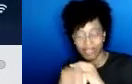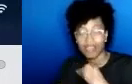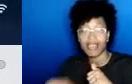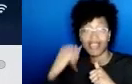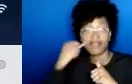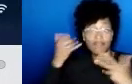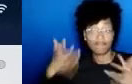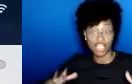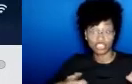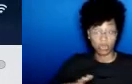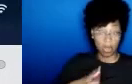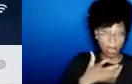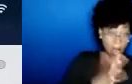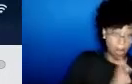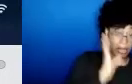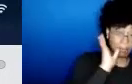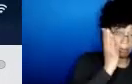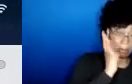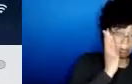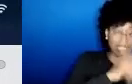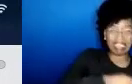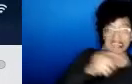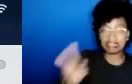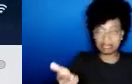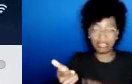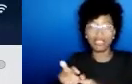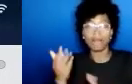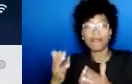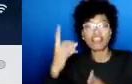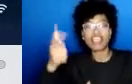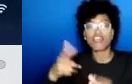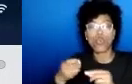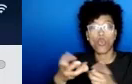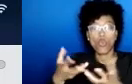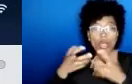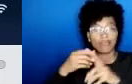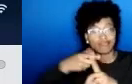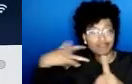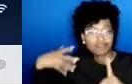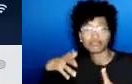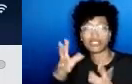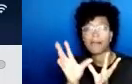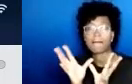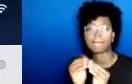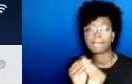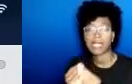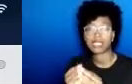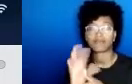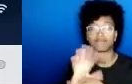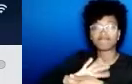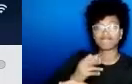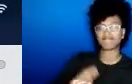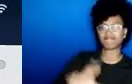07:15:09 Click on this. You add the time and the date. There is information and instructions